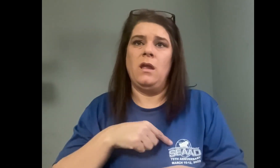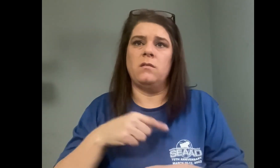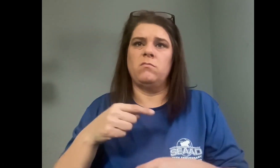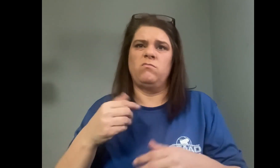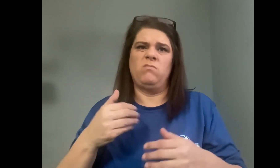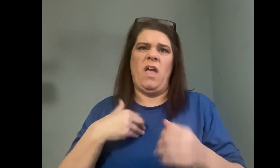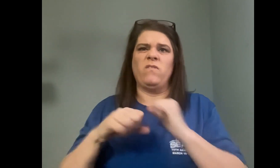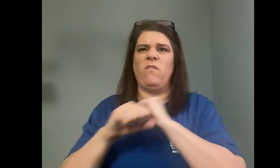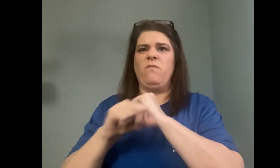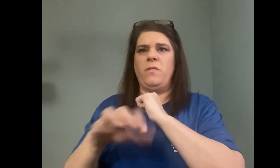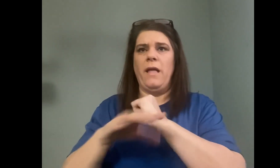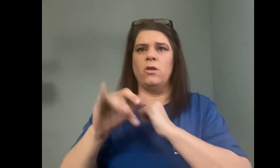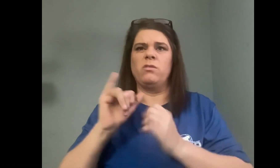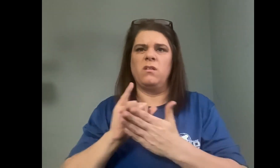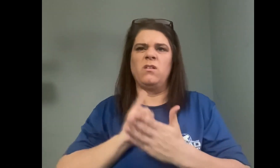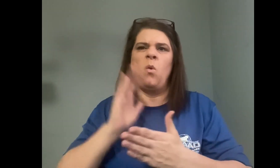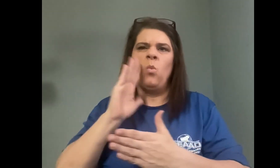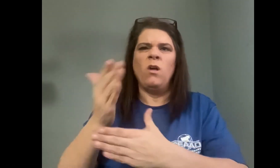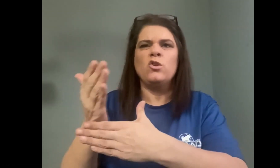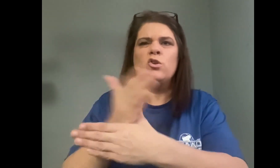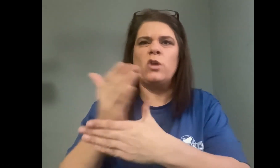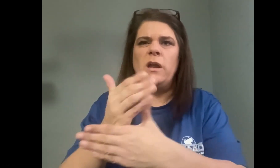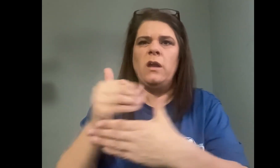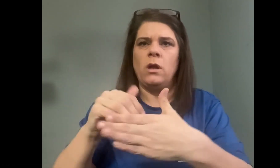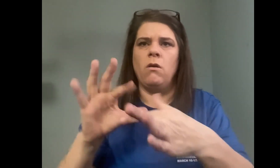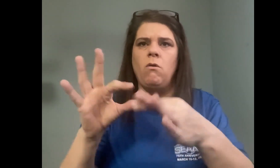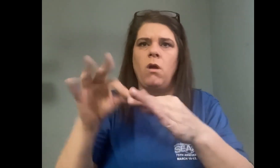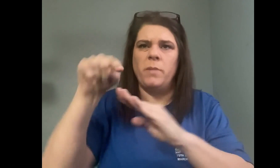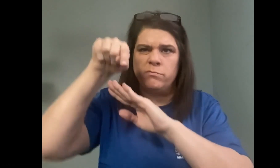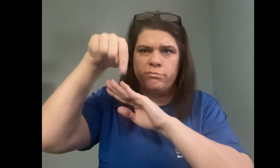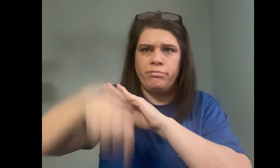We do have a flyer that we will share. with the link below